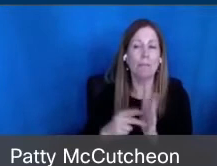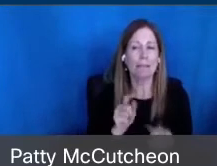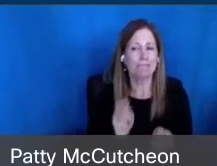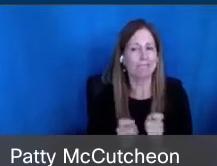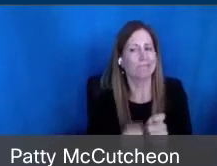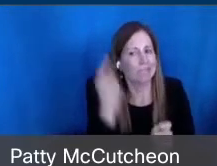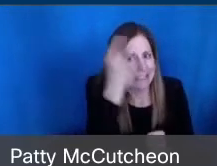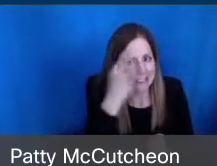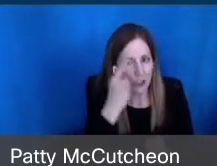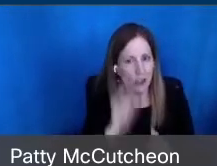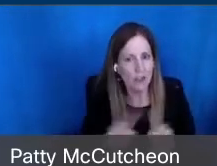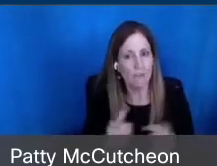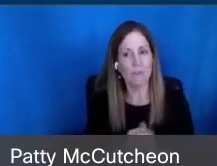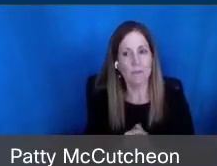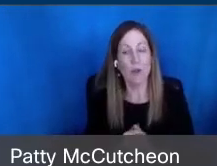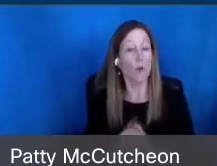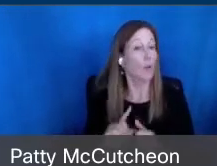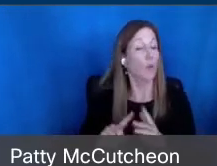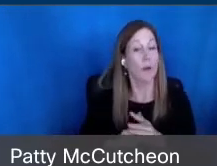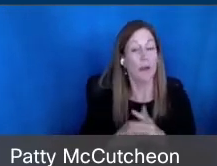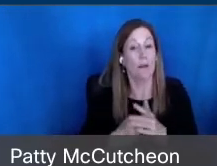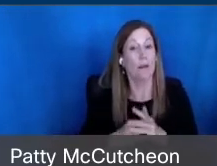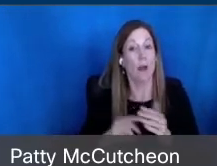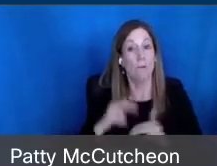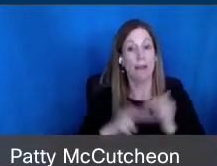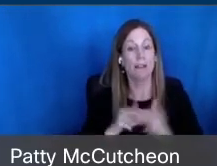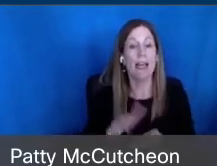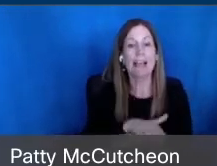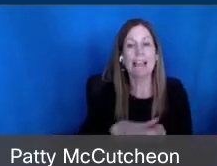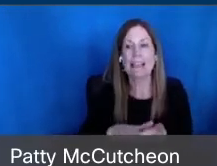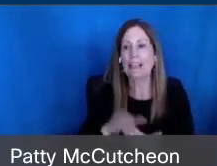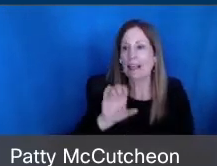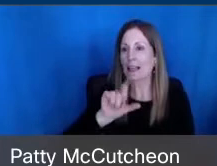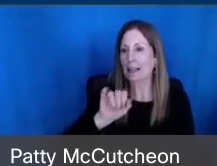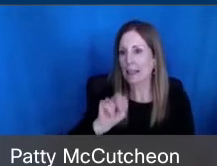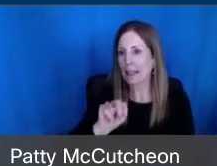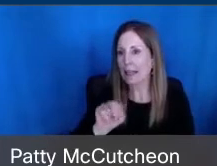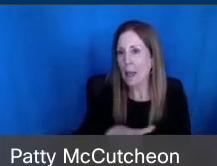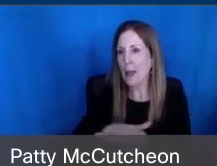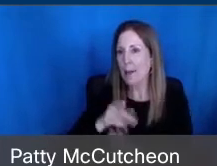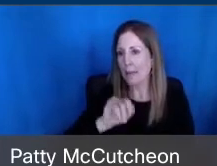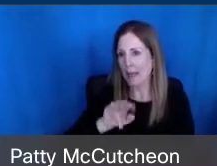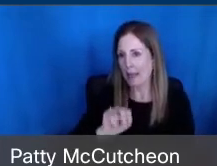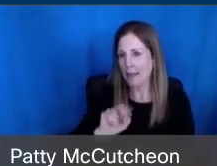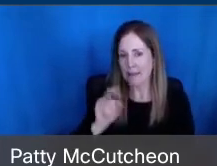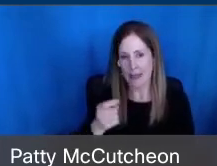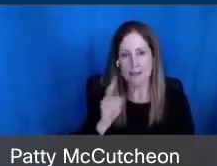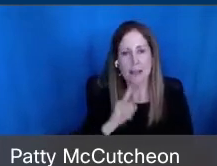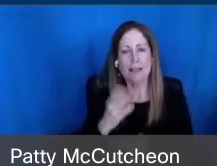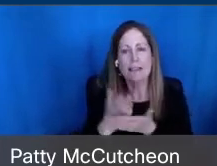We originally built the whole page using clean, plain text and a few static tables for some more complicated data,